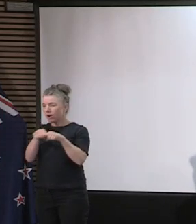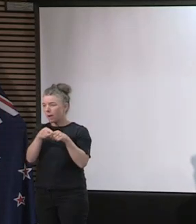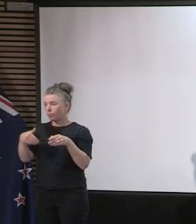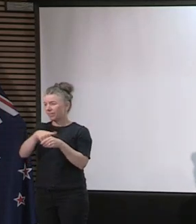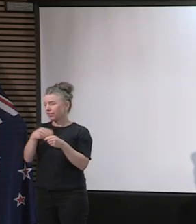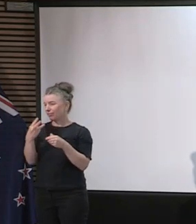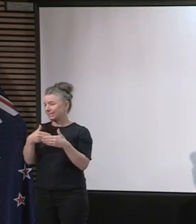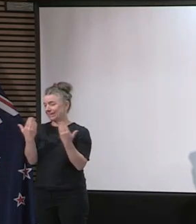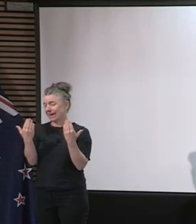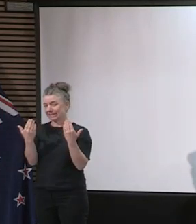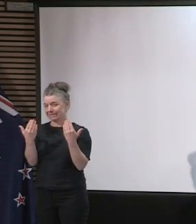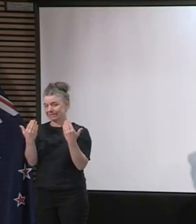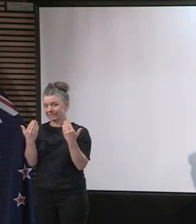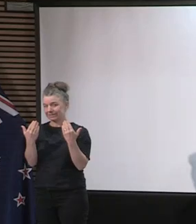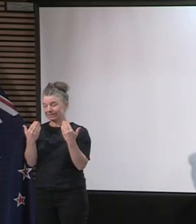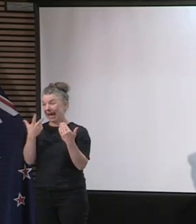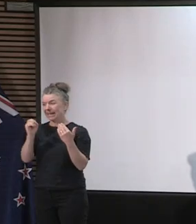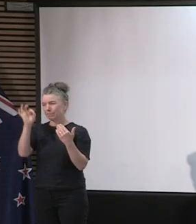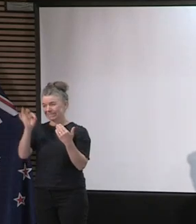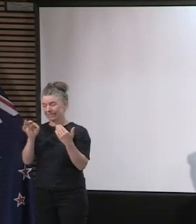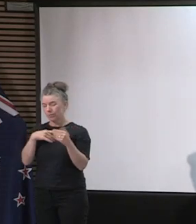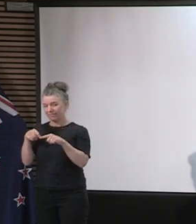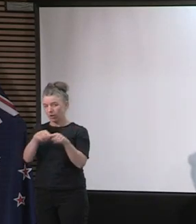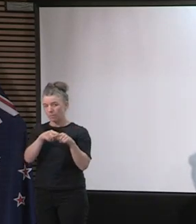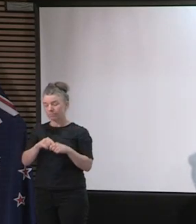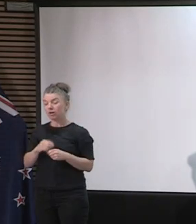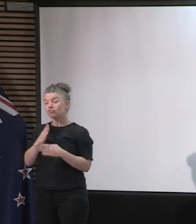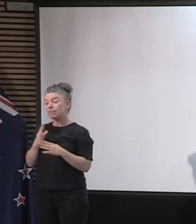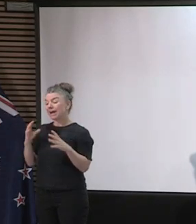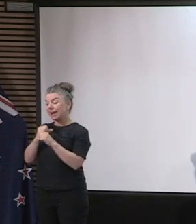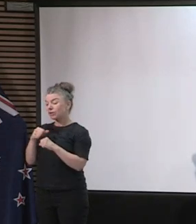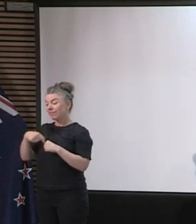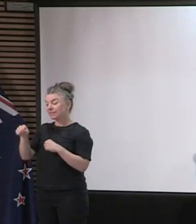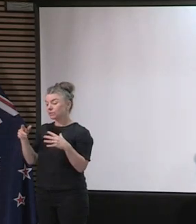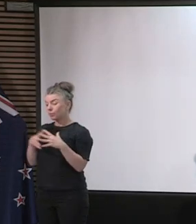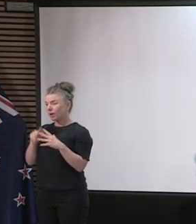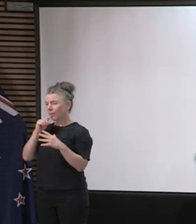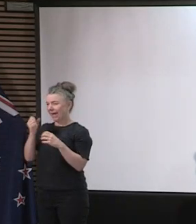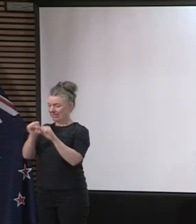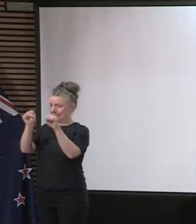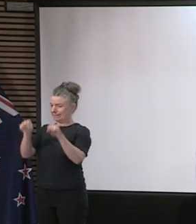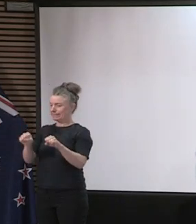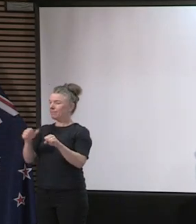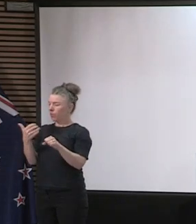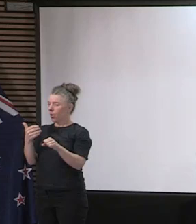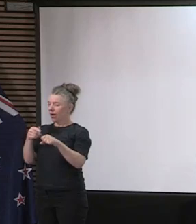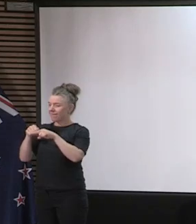That is one key indicator. That is what we aim to get to. It will continue to evolve. By the end